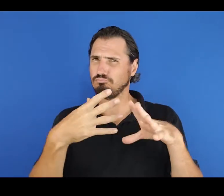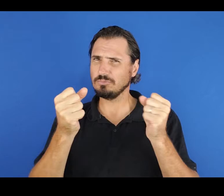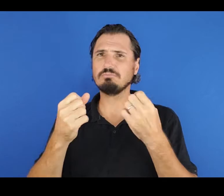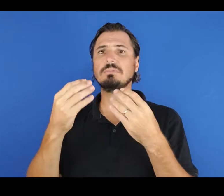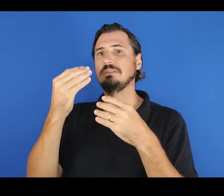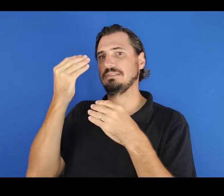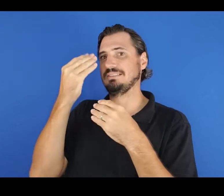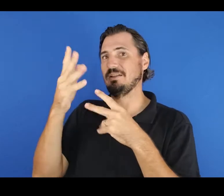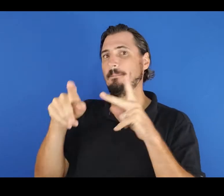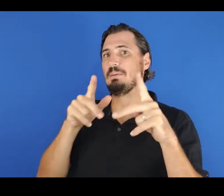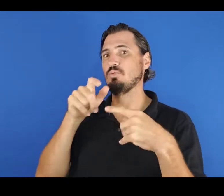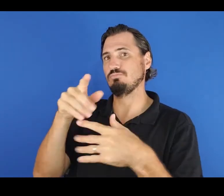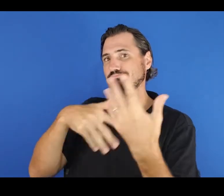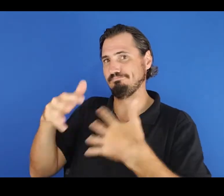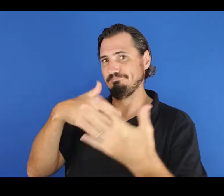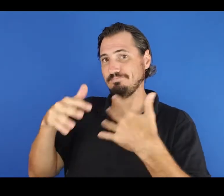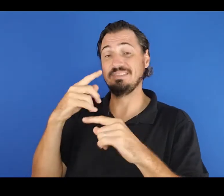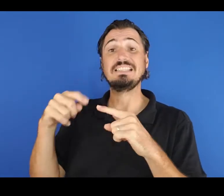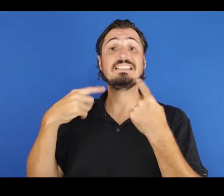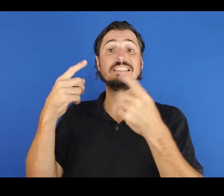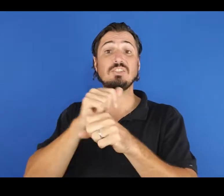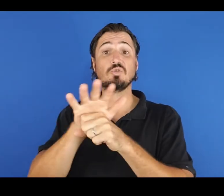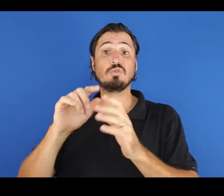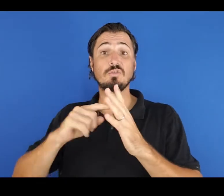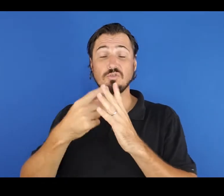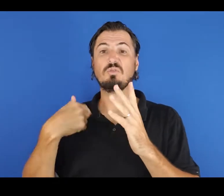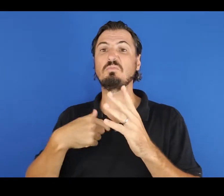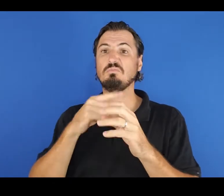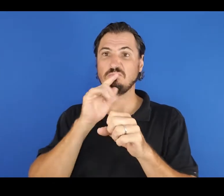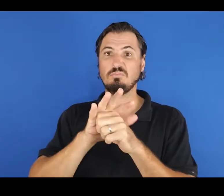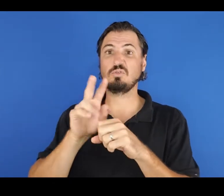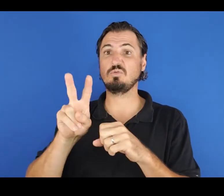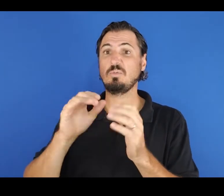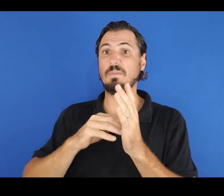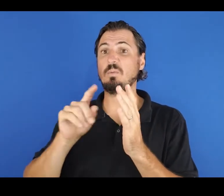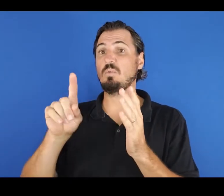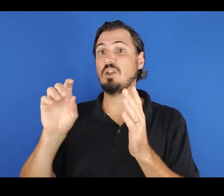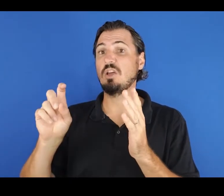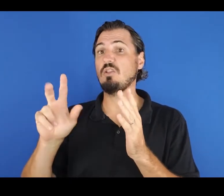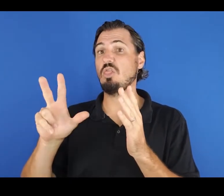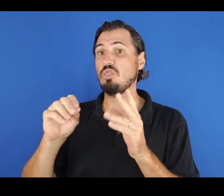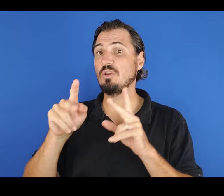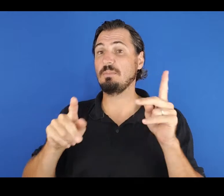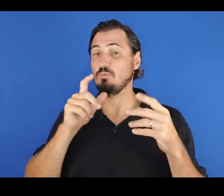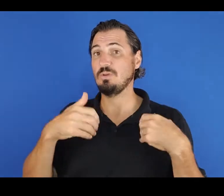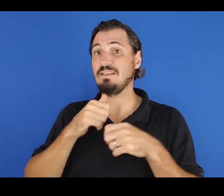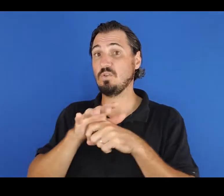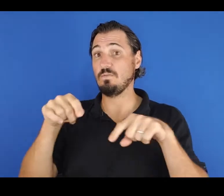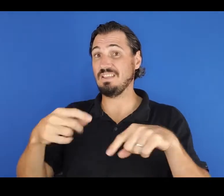Since the beginning of the pandemic, we have confirmed a total of 2,130 cases on this island, with 11 fatalities.